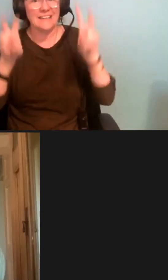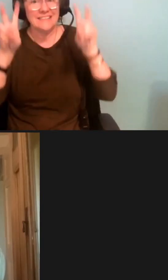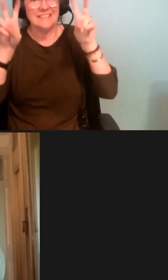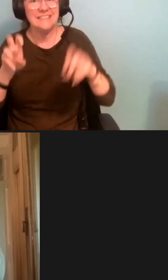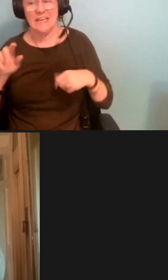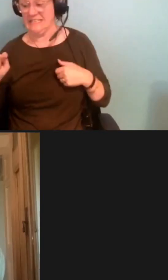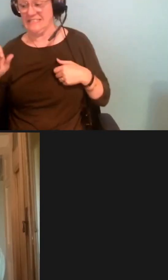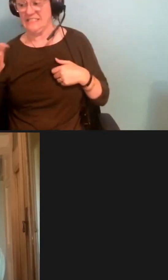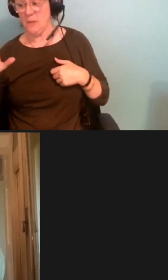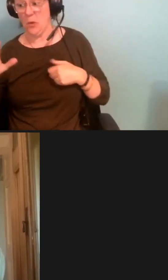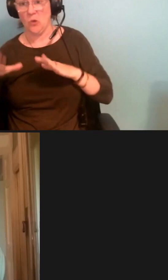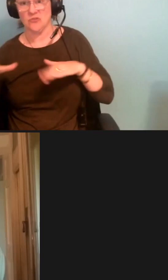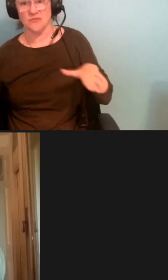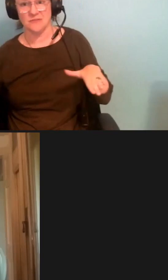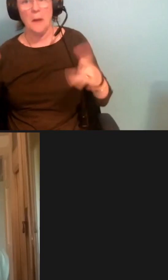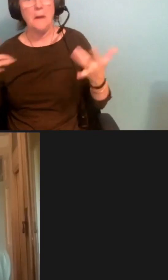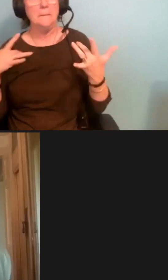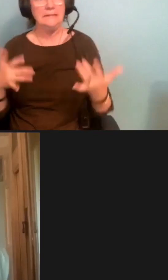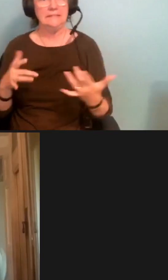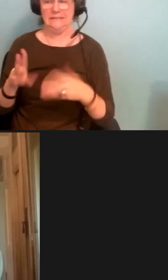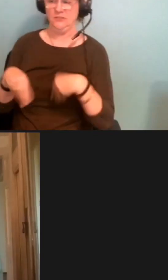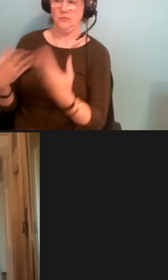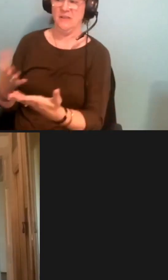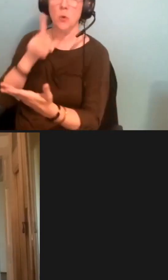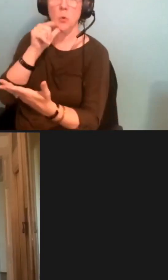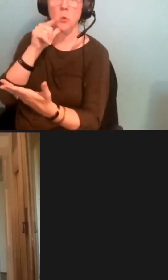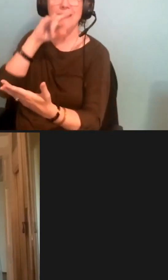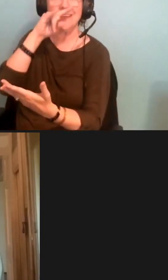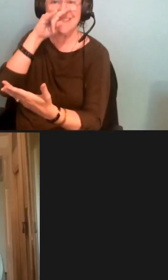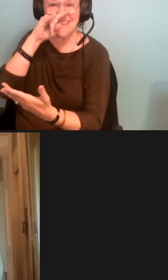often to children that you're concerned about who may have language delays those